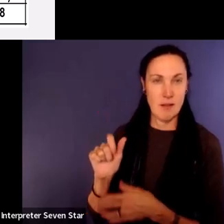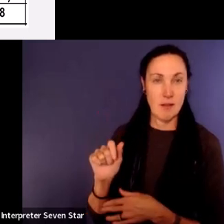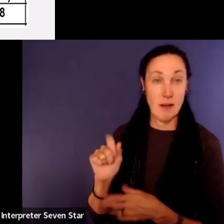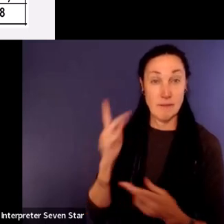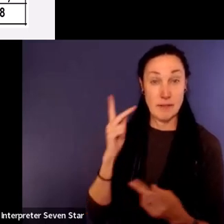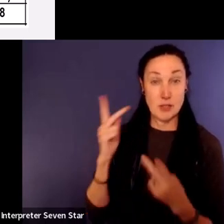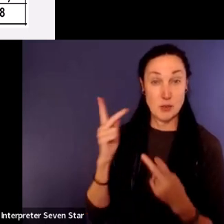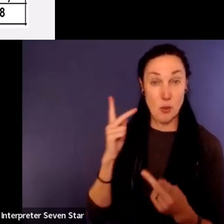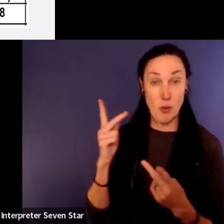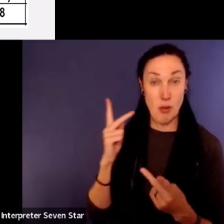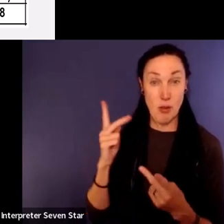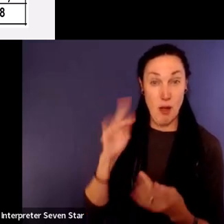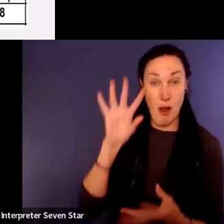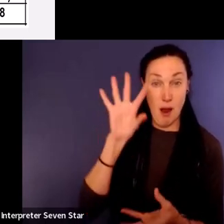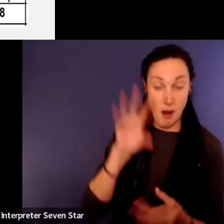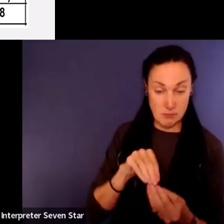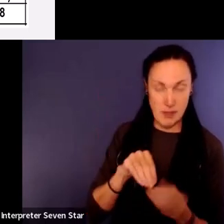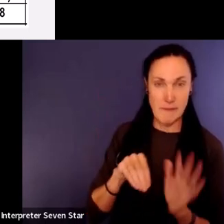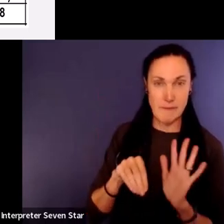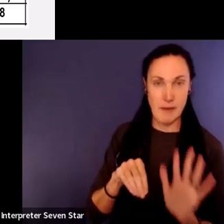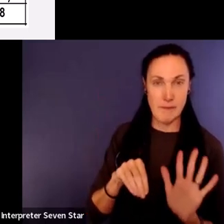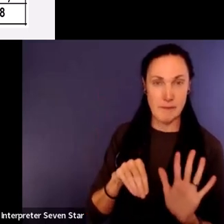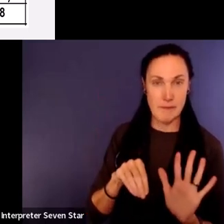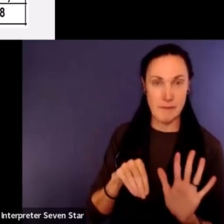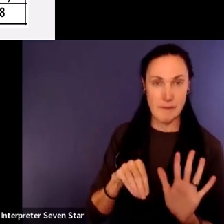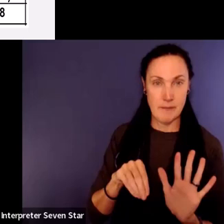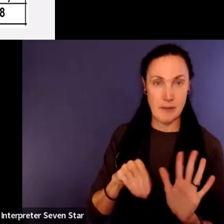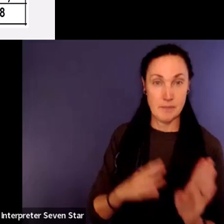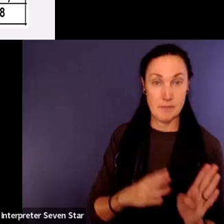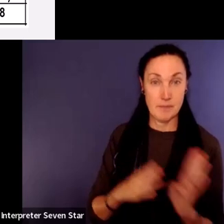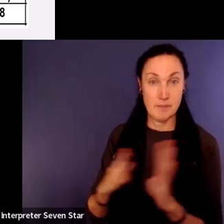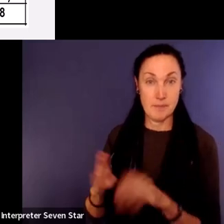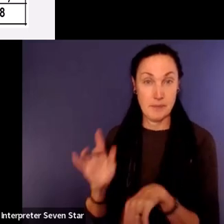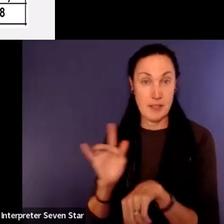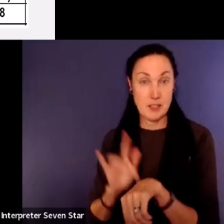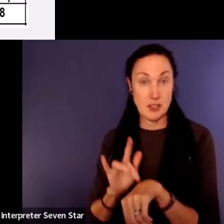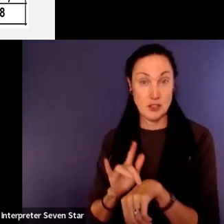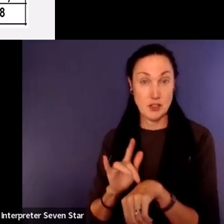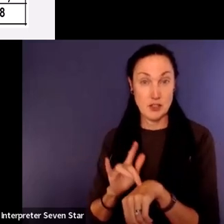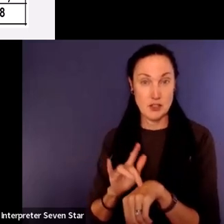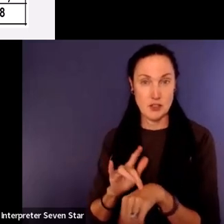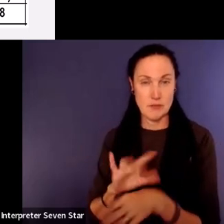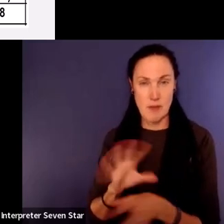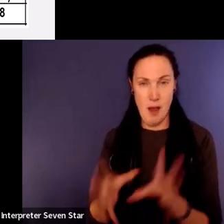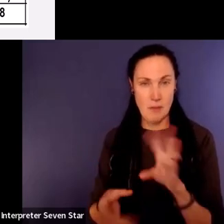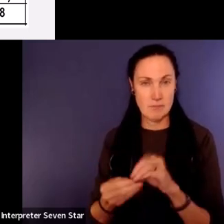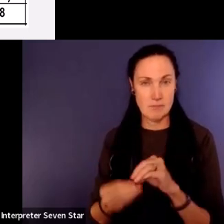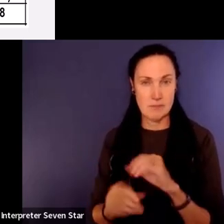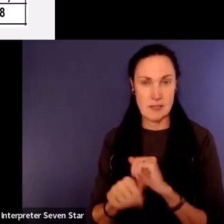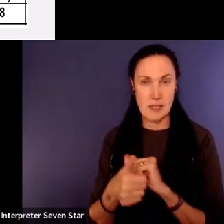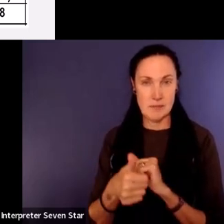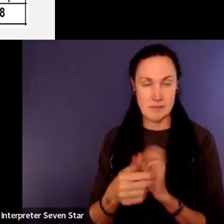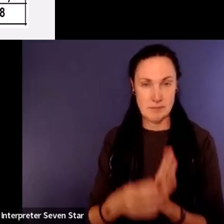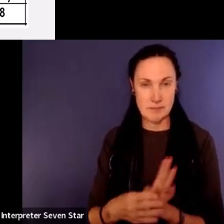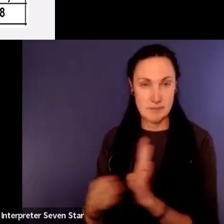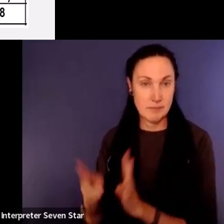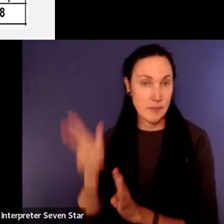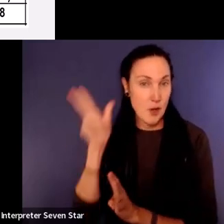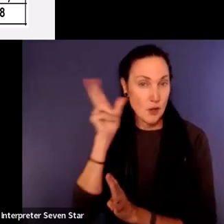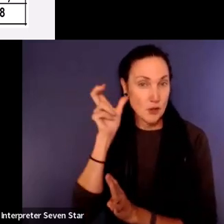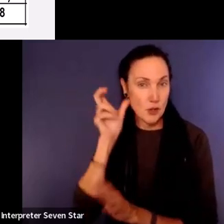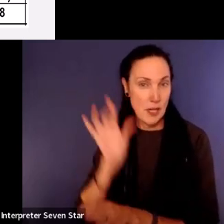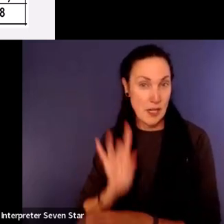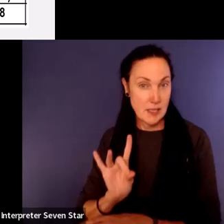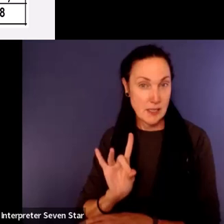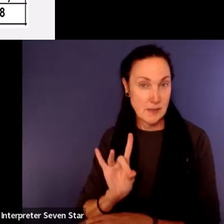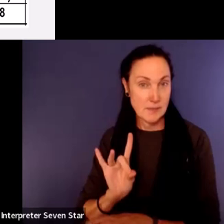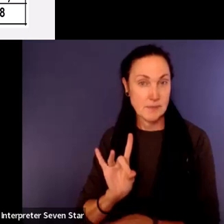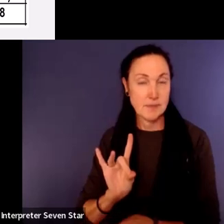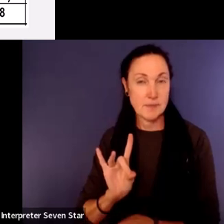it’s just how many times. He got a ten for tactile (touch). He got an eight in auditory. He got a one in olfactory